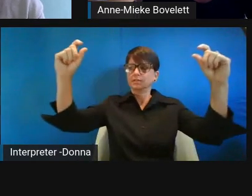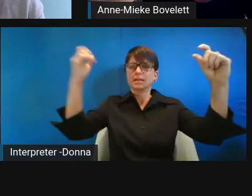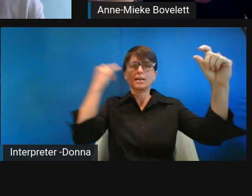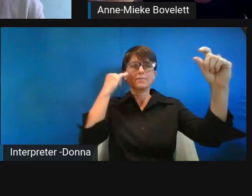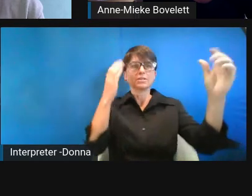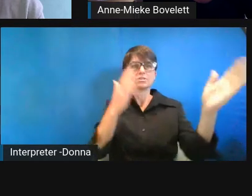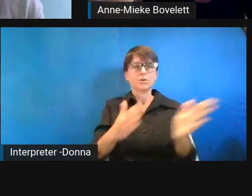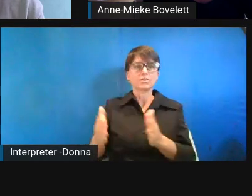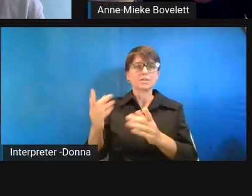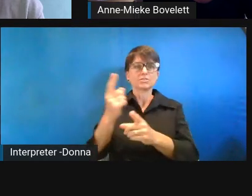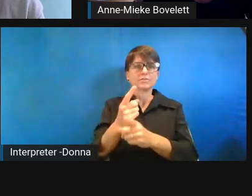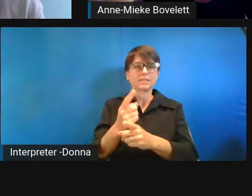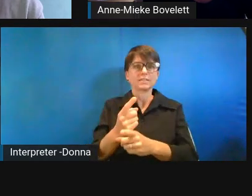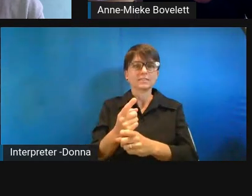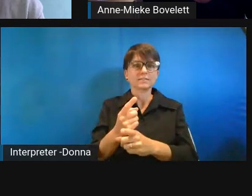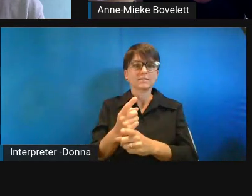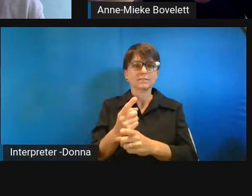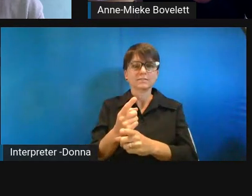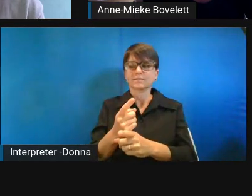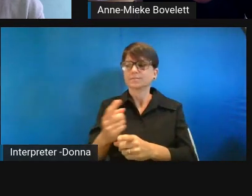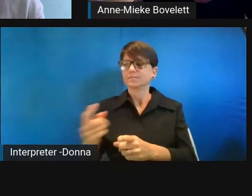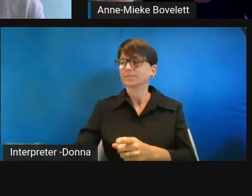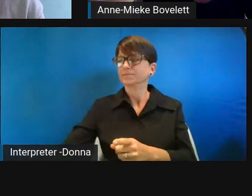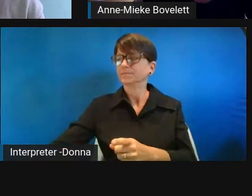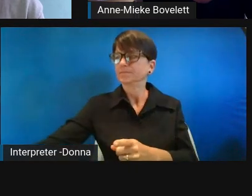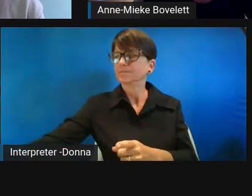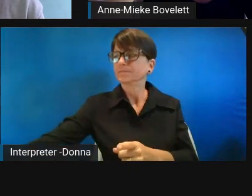it's just like cherry on the cake, but I personally believe